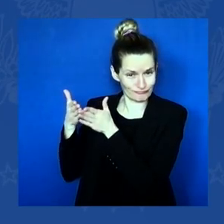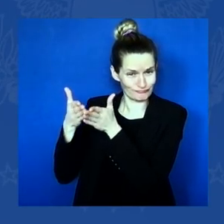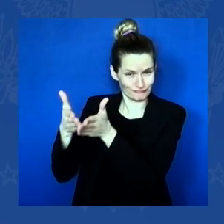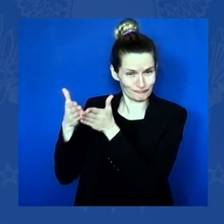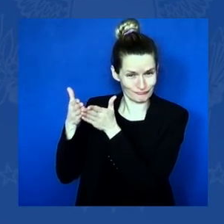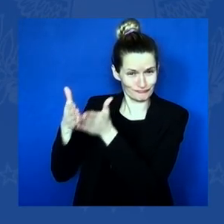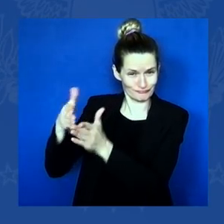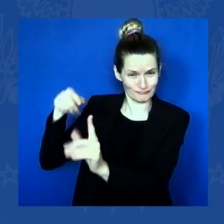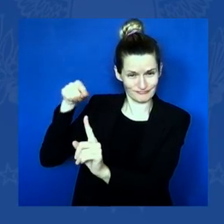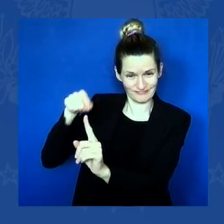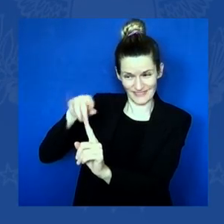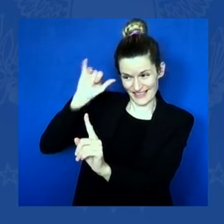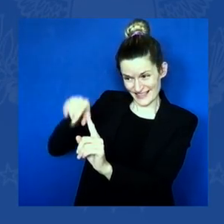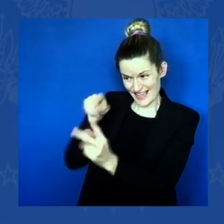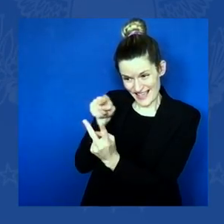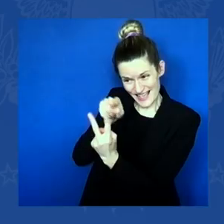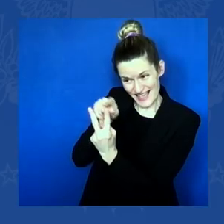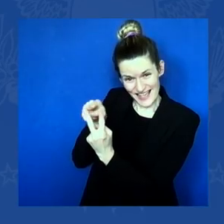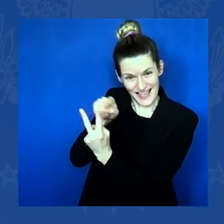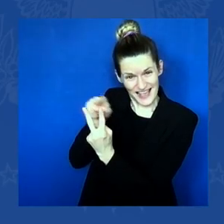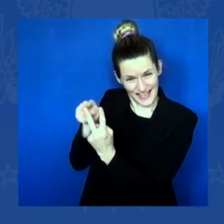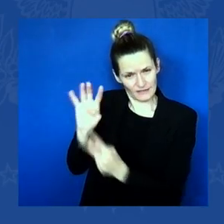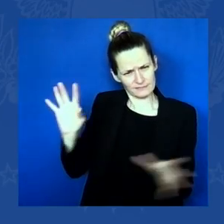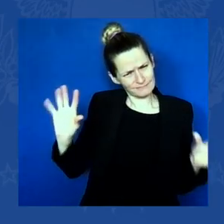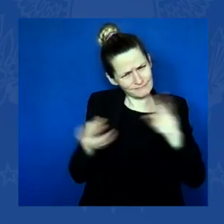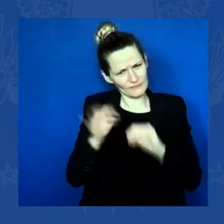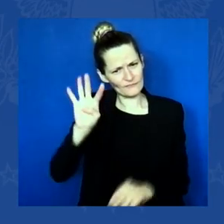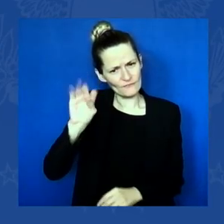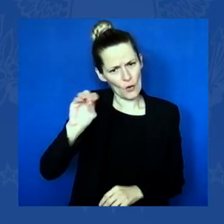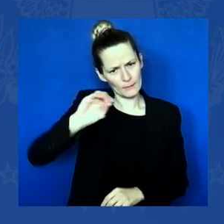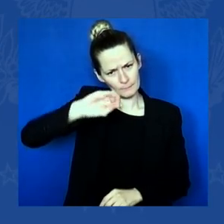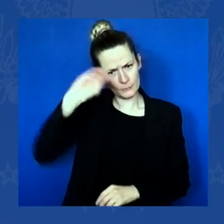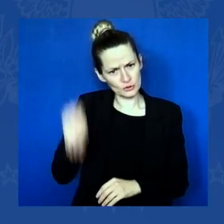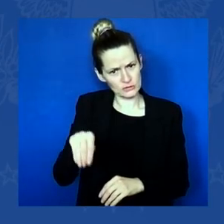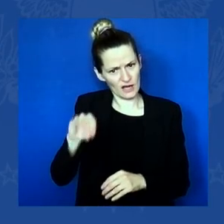the Port of Los Angeles and the Port of Long Beach, California.